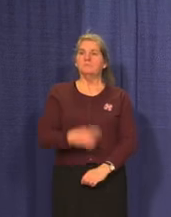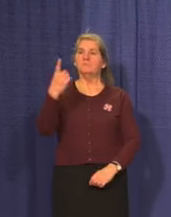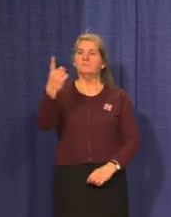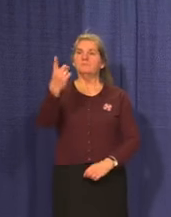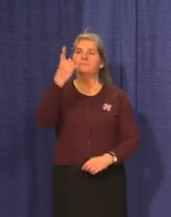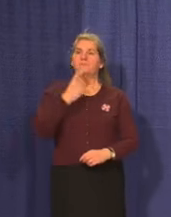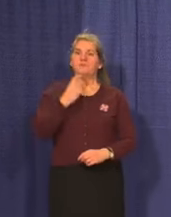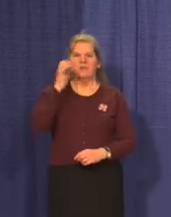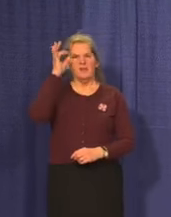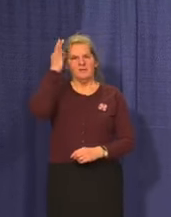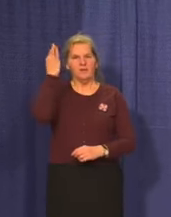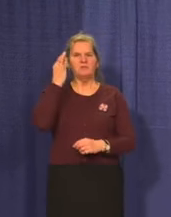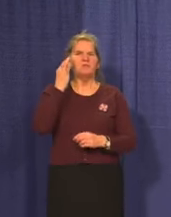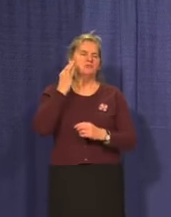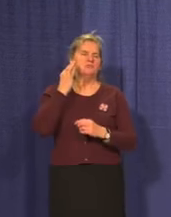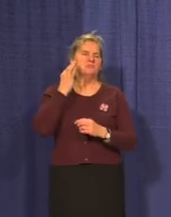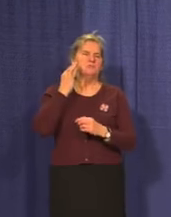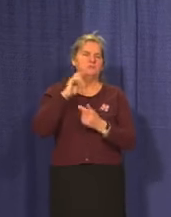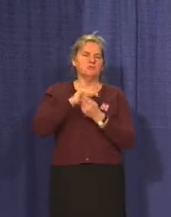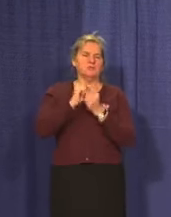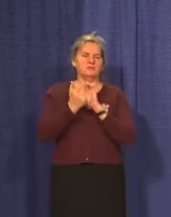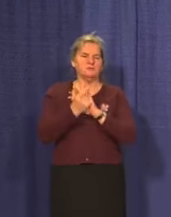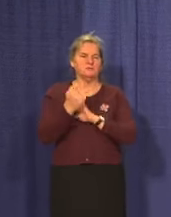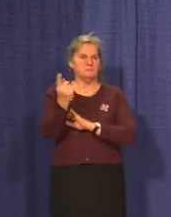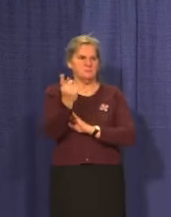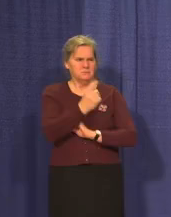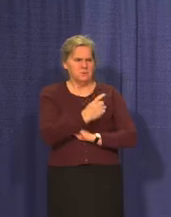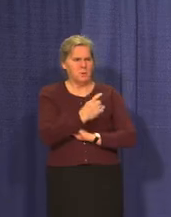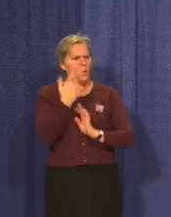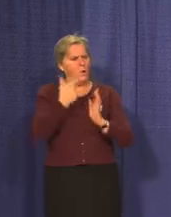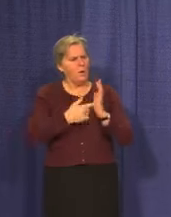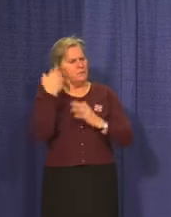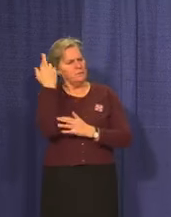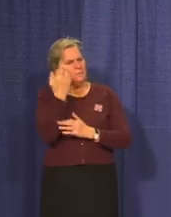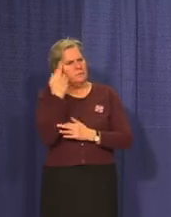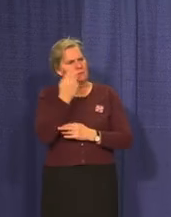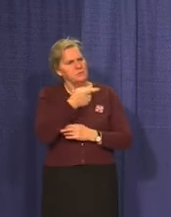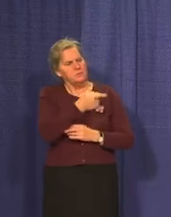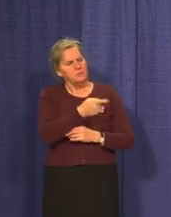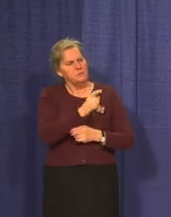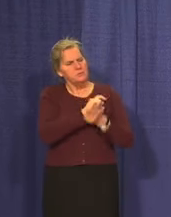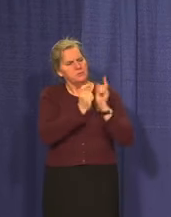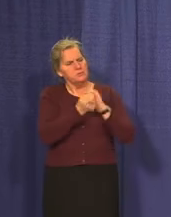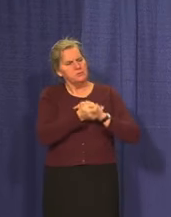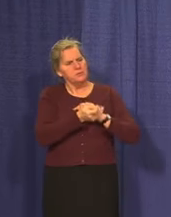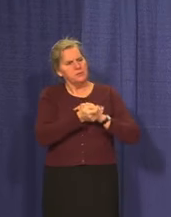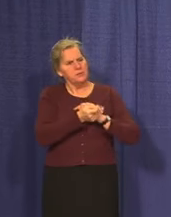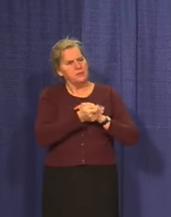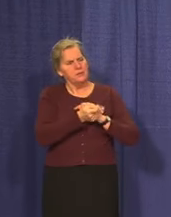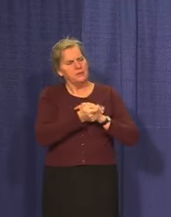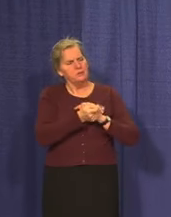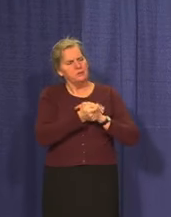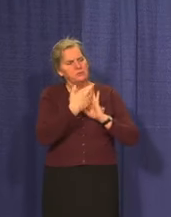Voice of Interpreter: THE QUESTION IS FOR DR HANLEY. WHAT ARE THE REASONS WHY YOU ARE CHANGING THE GUIDANCE SO